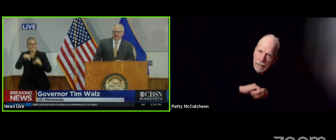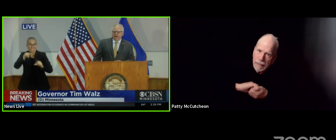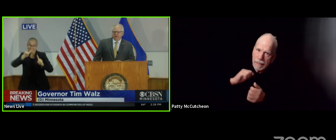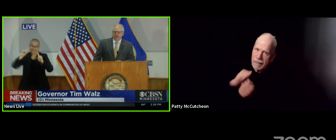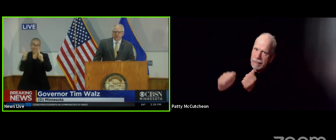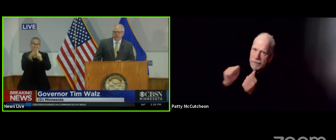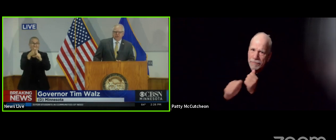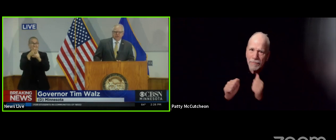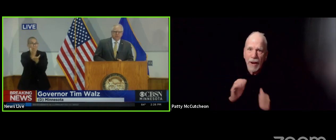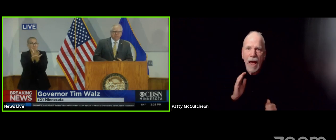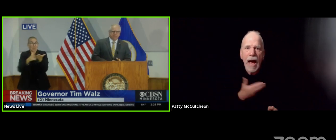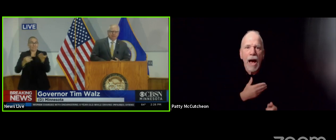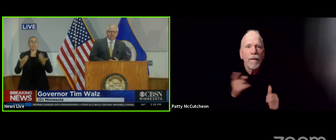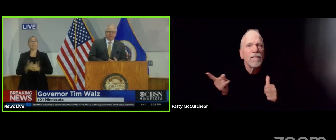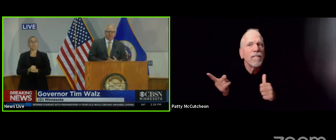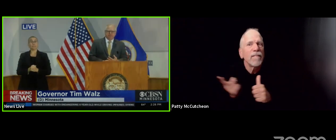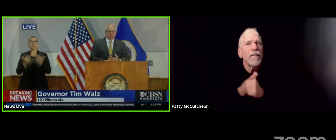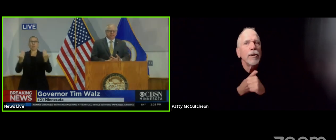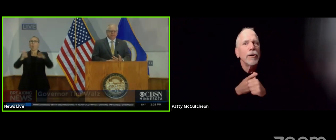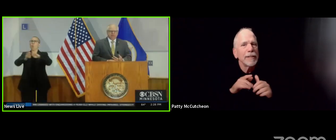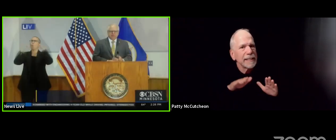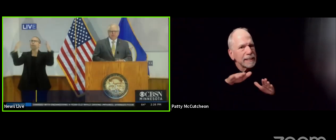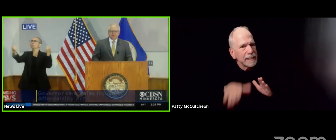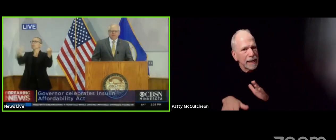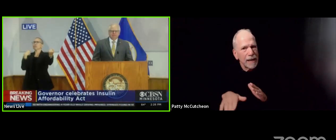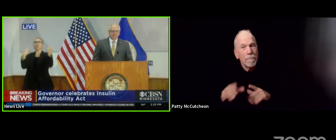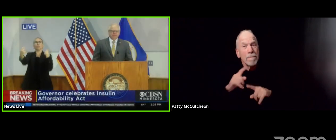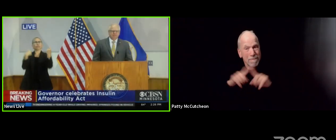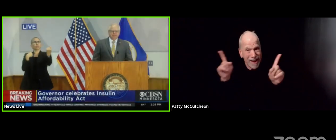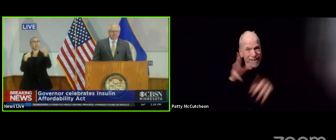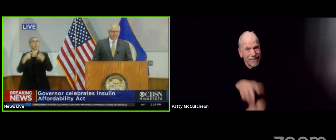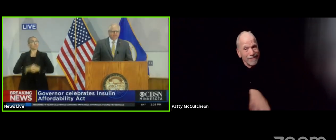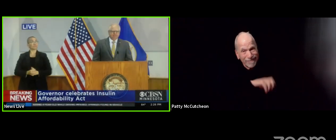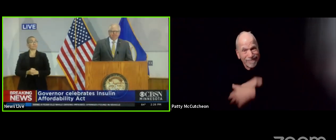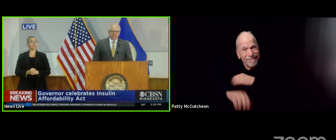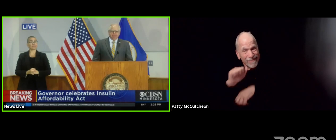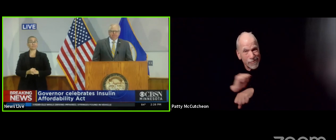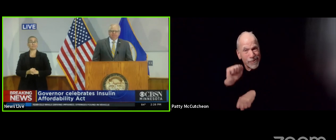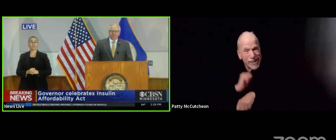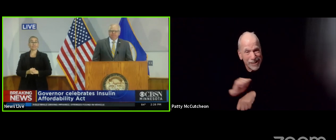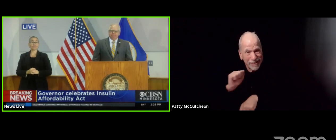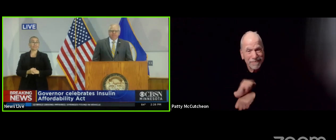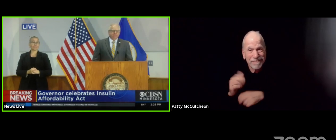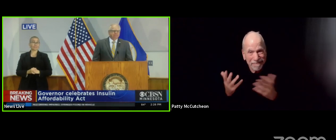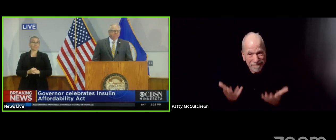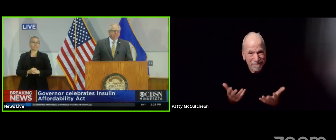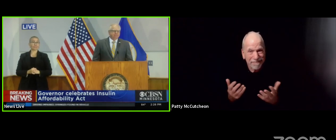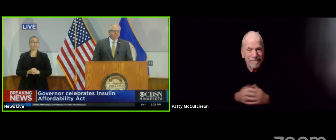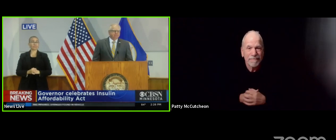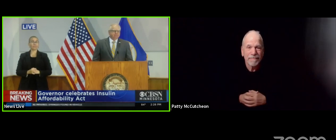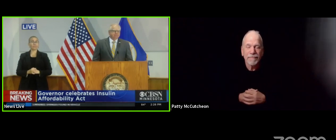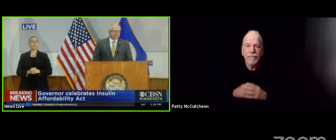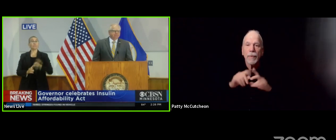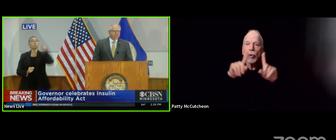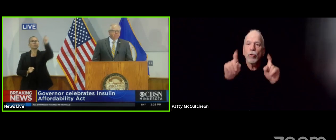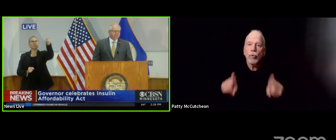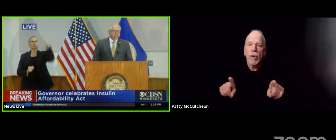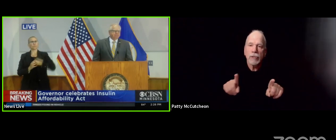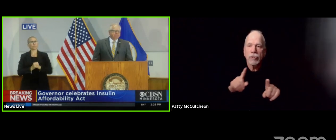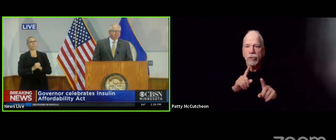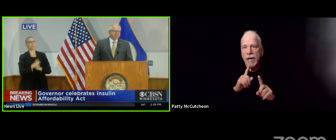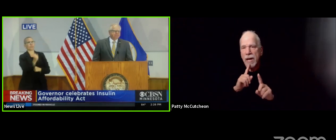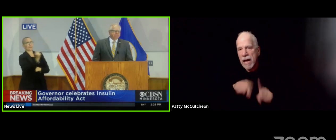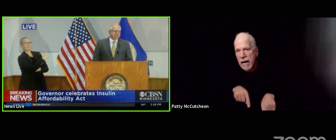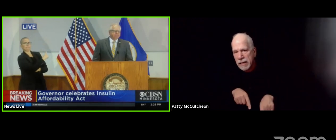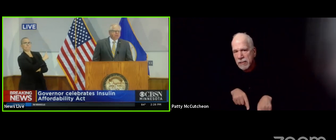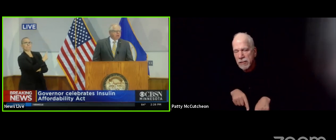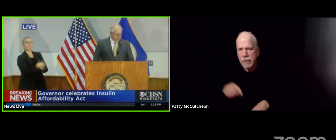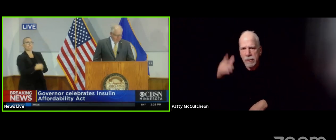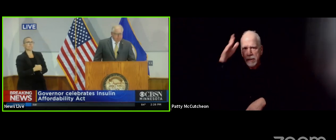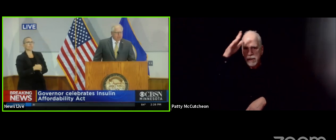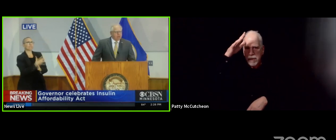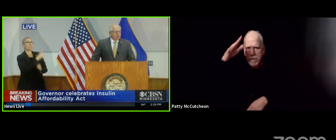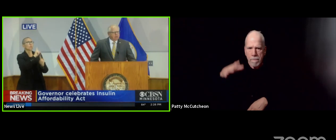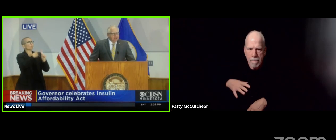TO ANSWER ANY QUESTIONS. ≫ WHEN DID YOU HEAR ABOUT THE LAWSUIT?